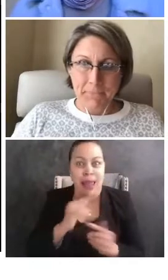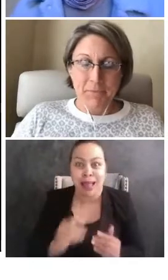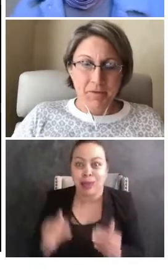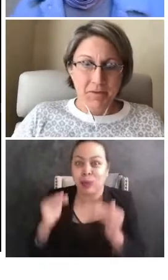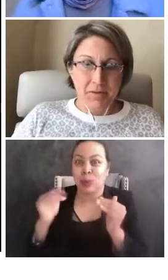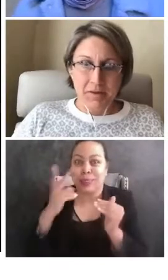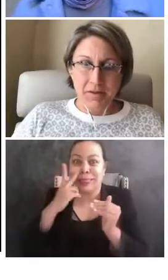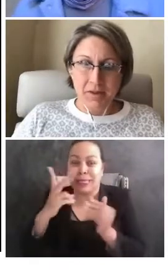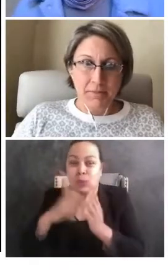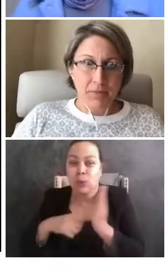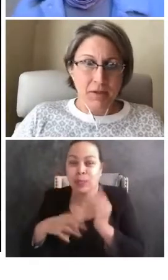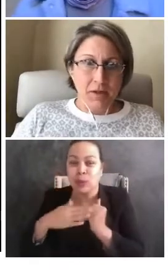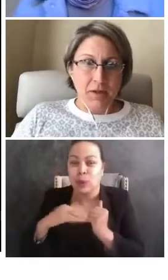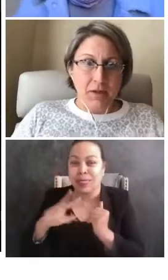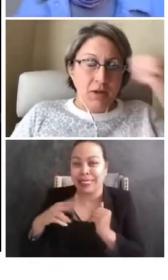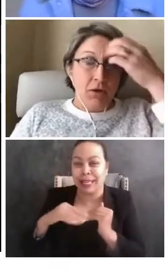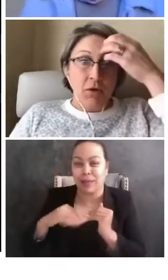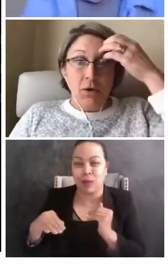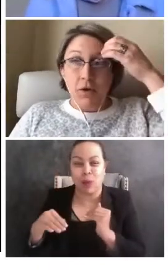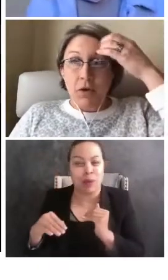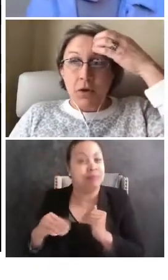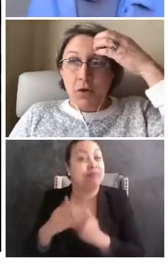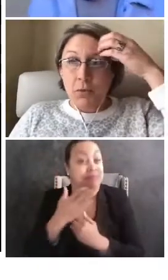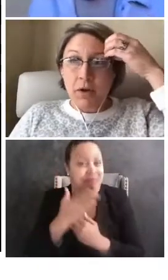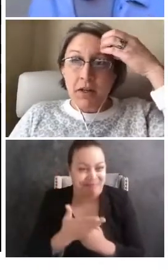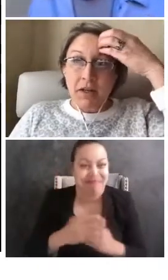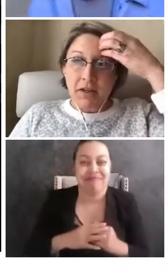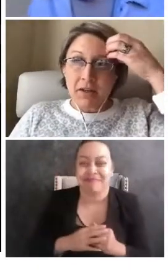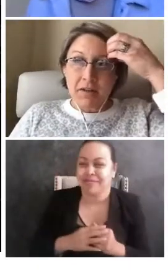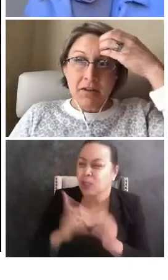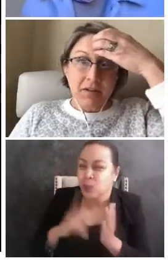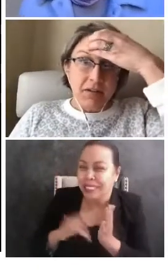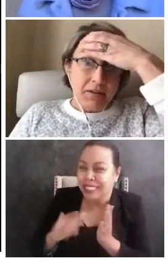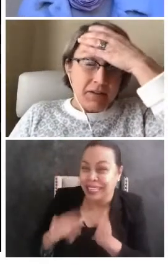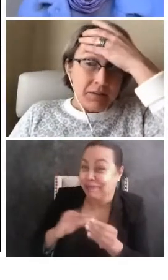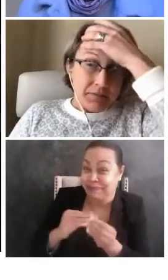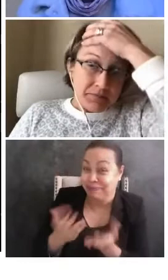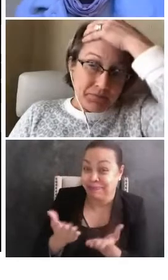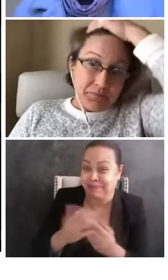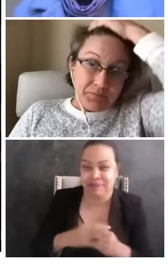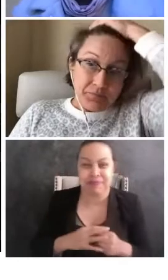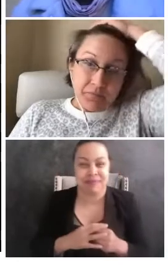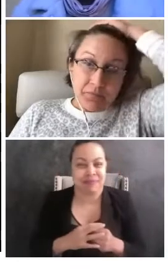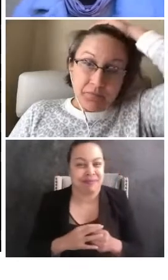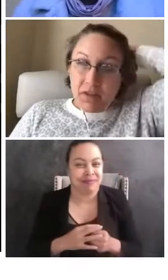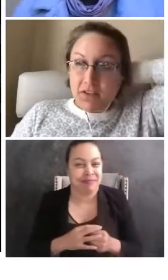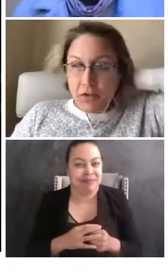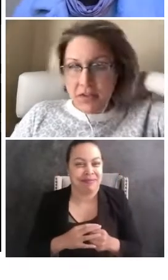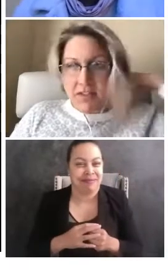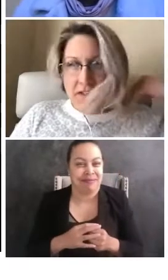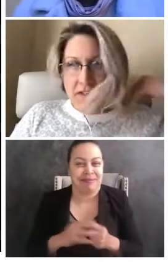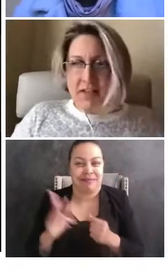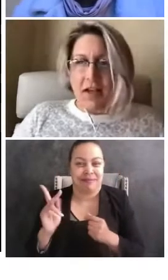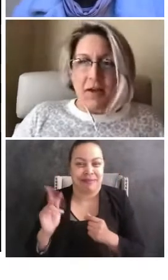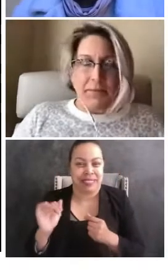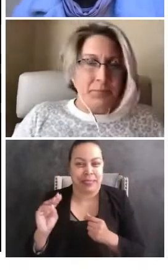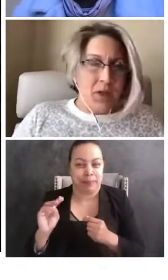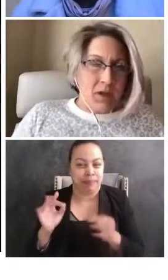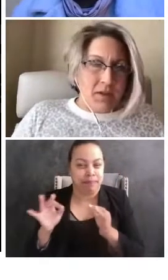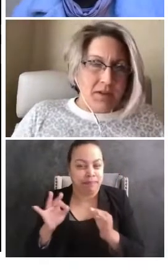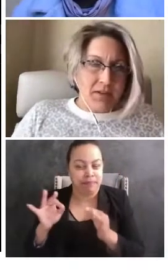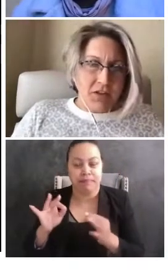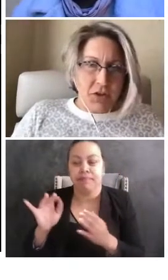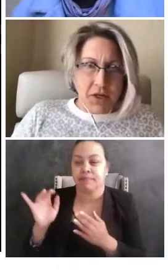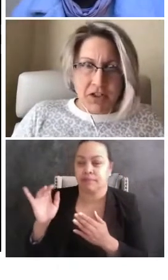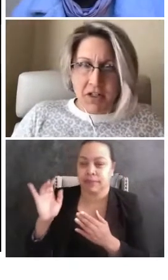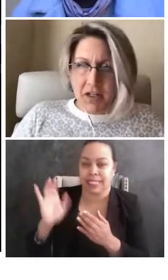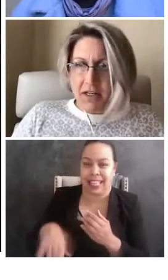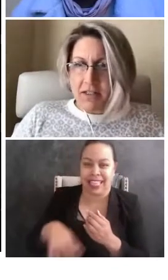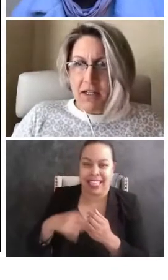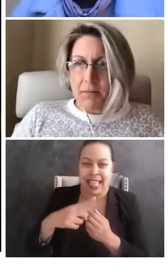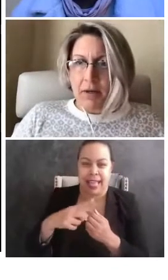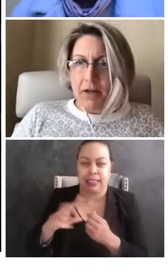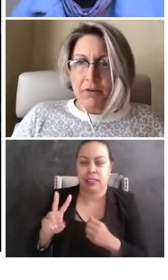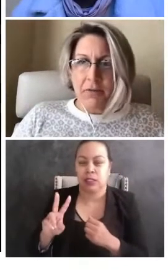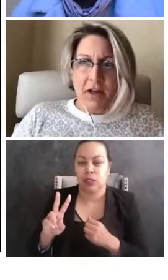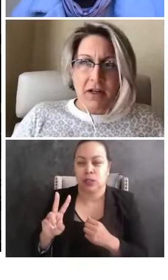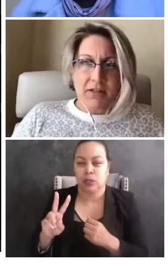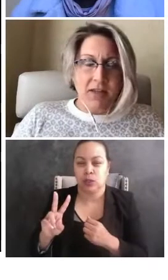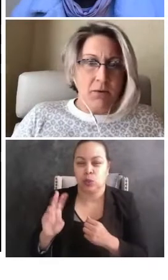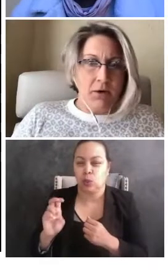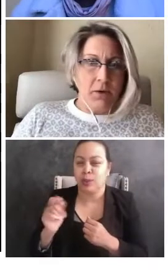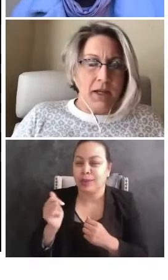Kim: So this is 219 butterflies that were created